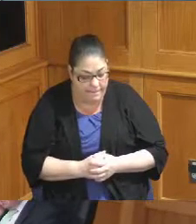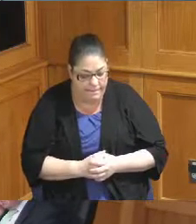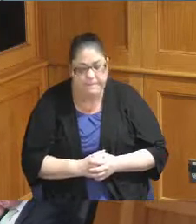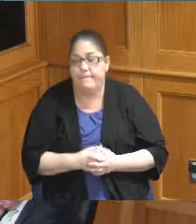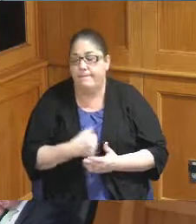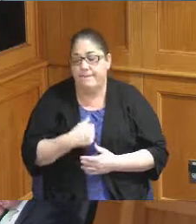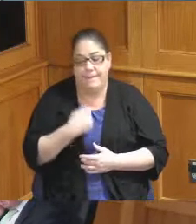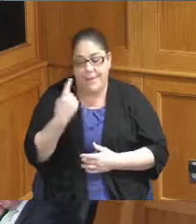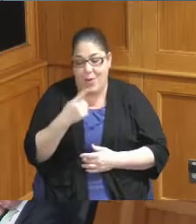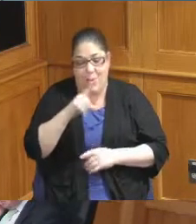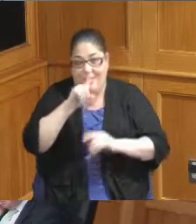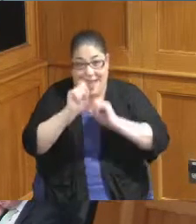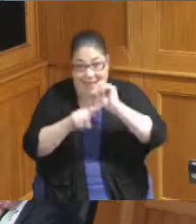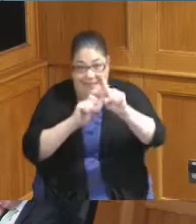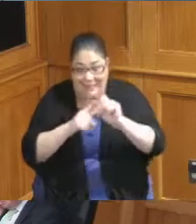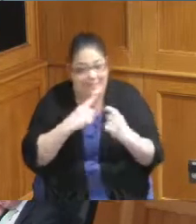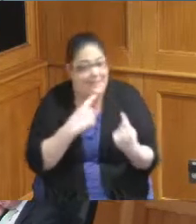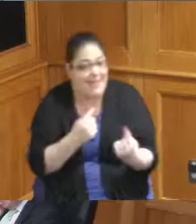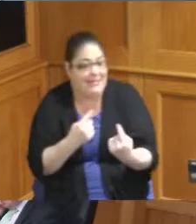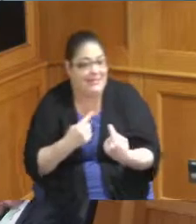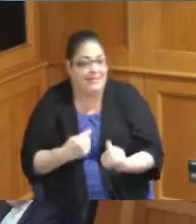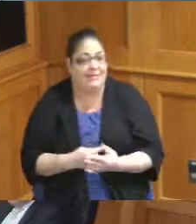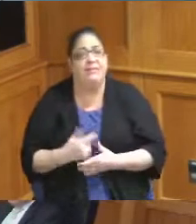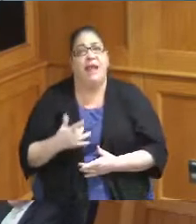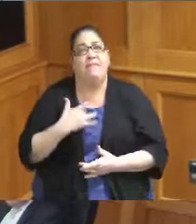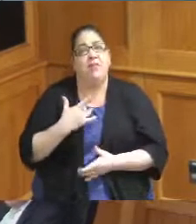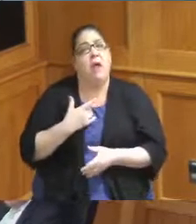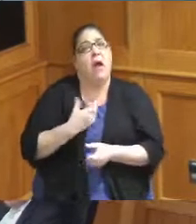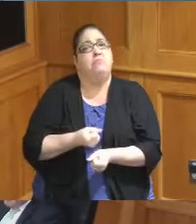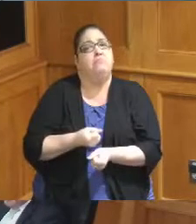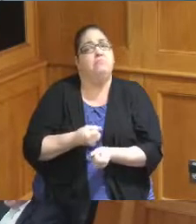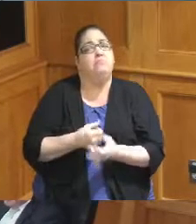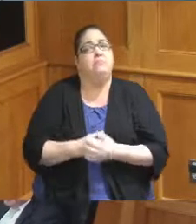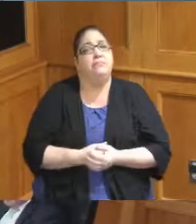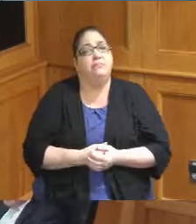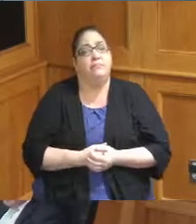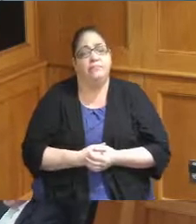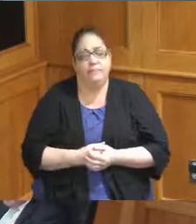questions and got answers I feel confident in the answers that I received I was just wondering